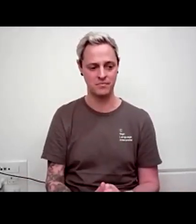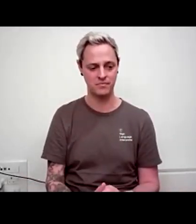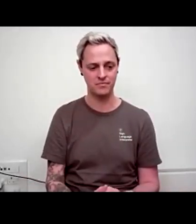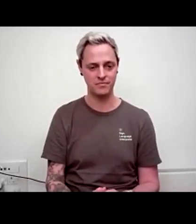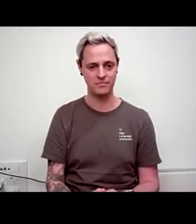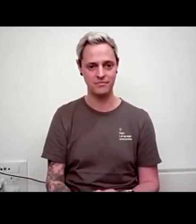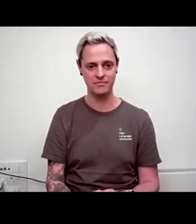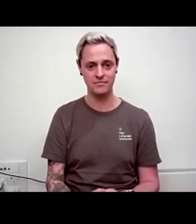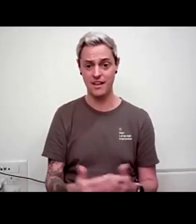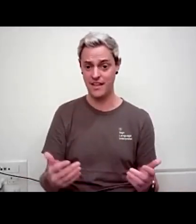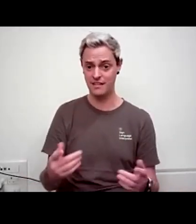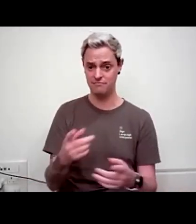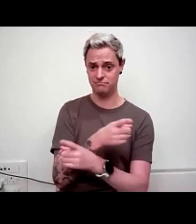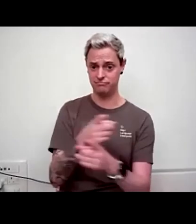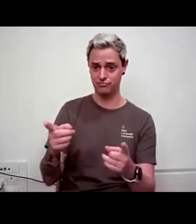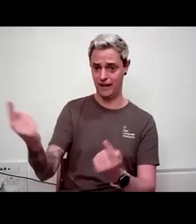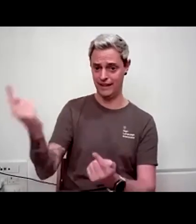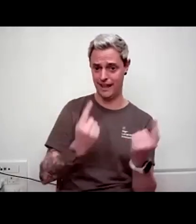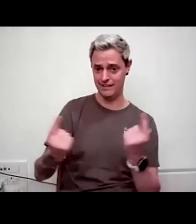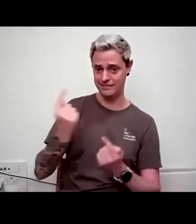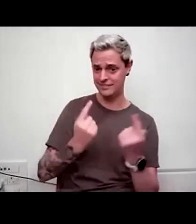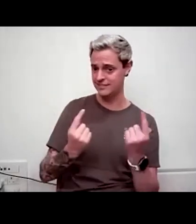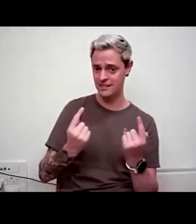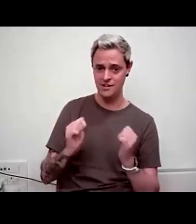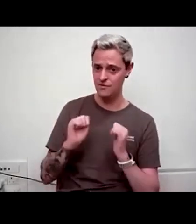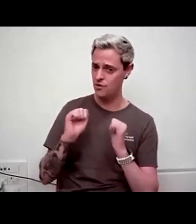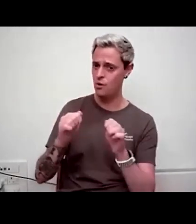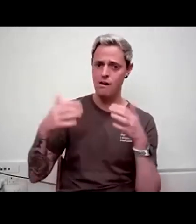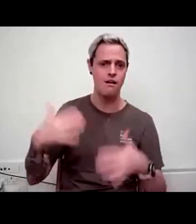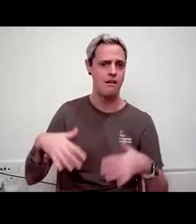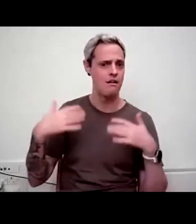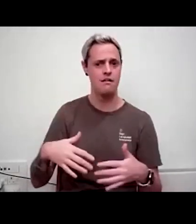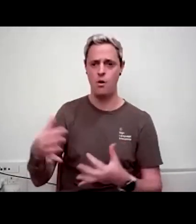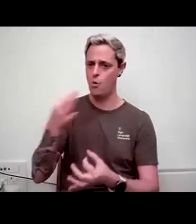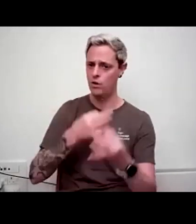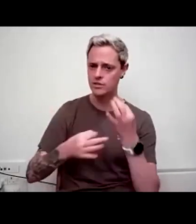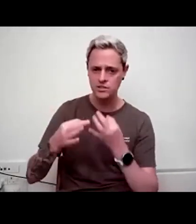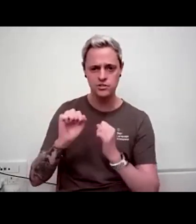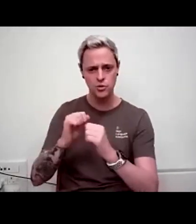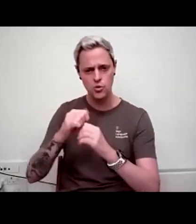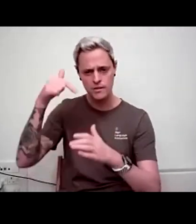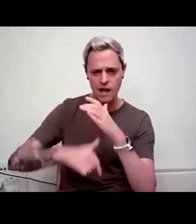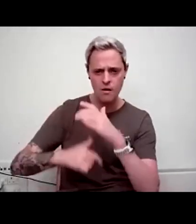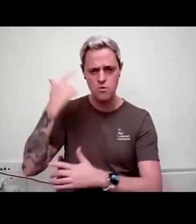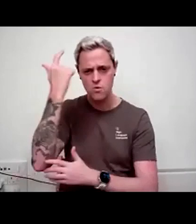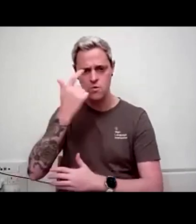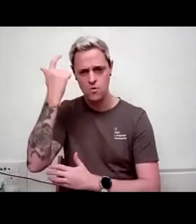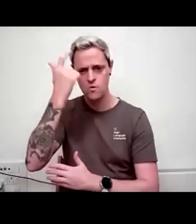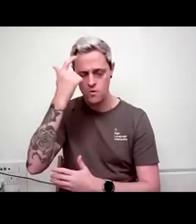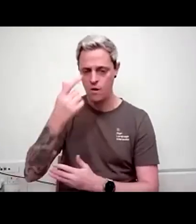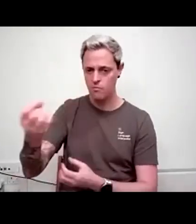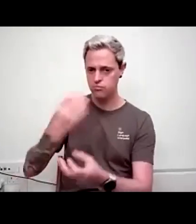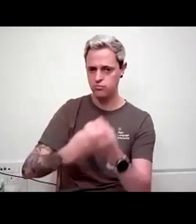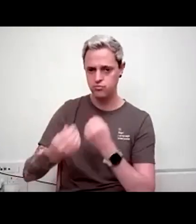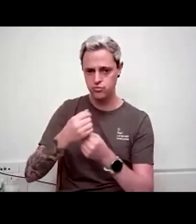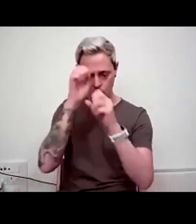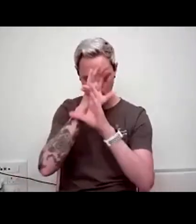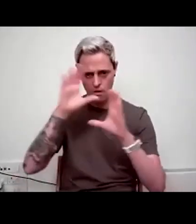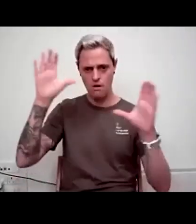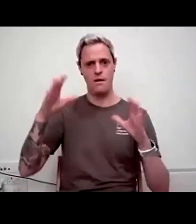And then all the attendees, thank you so much for your rich questions, your thoughtful questions. That has made this conference what it is.